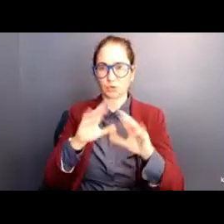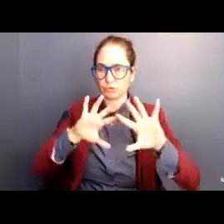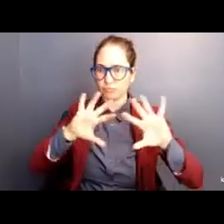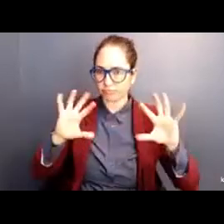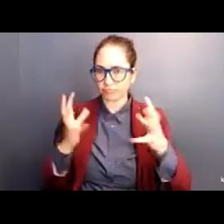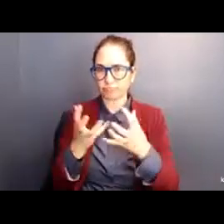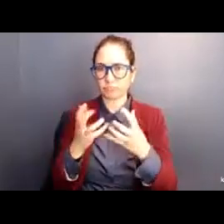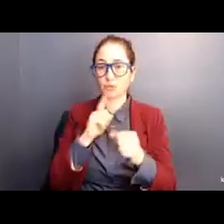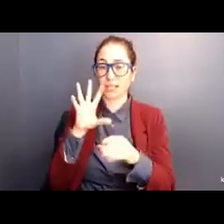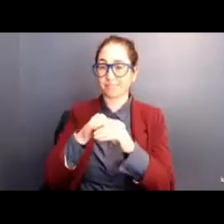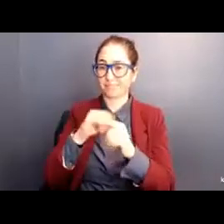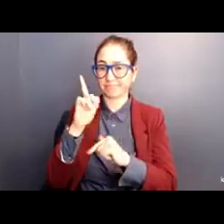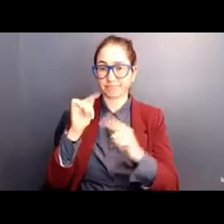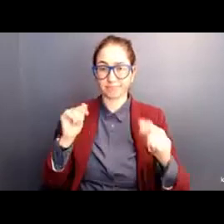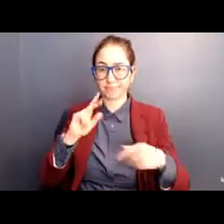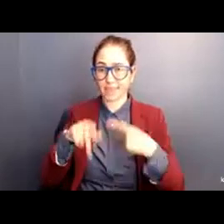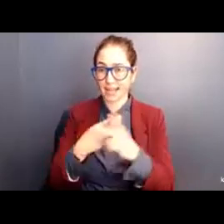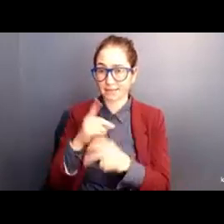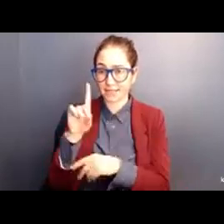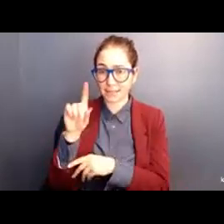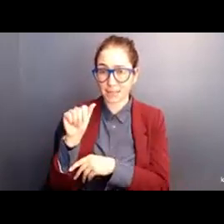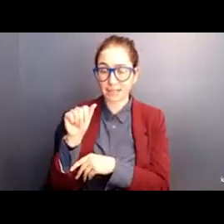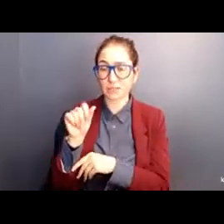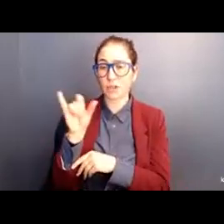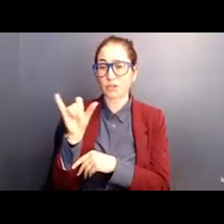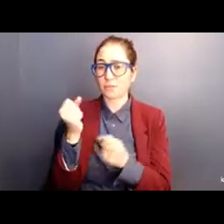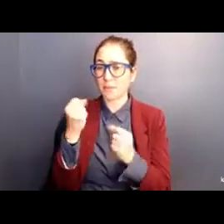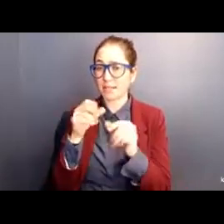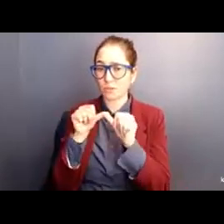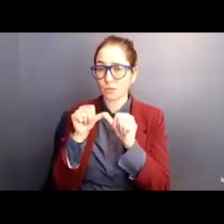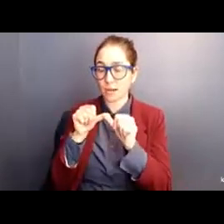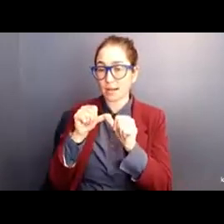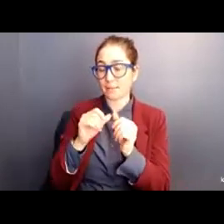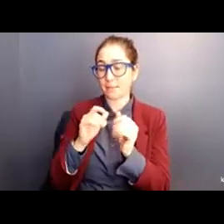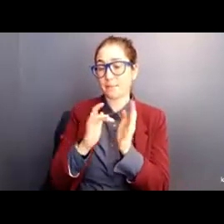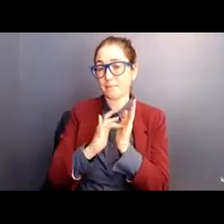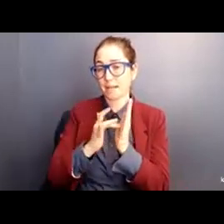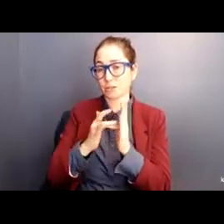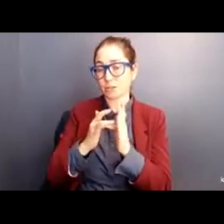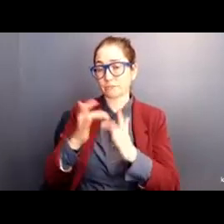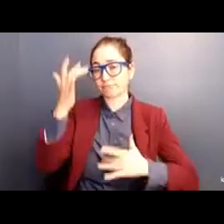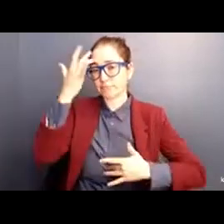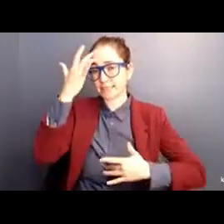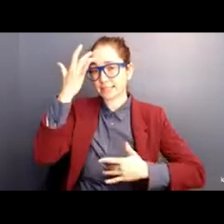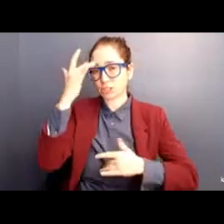different types of disabilities and a lot of chronic medical conditions as well. And what I also find interesting is it's not